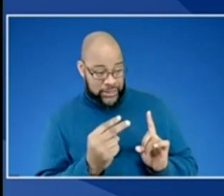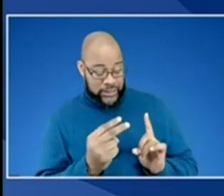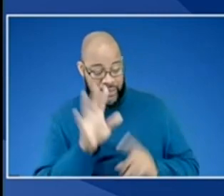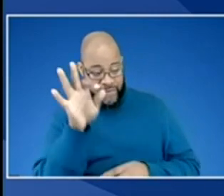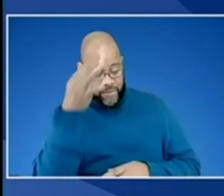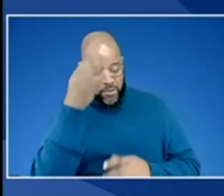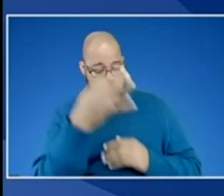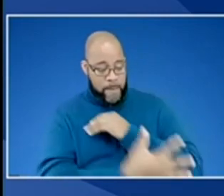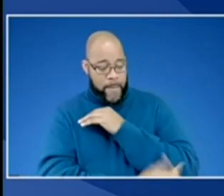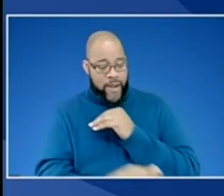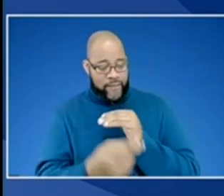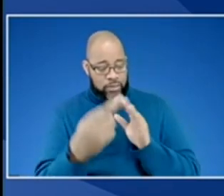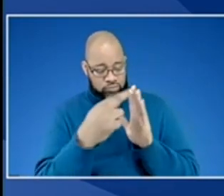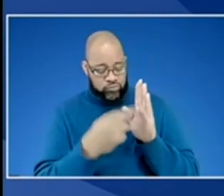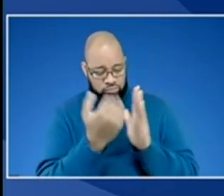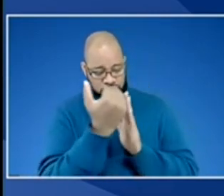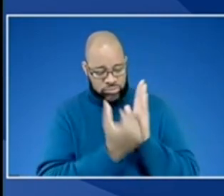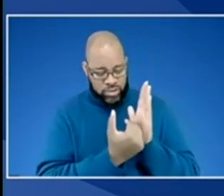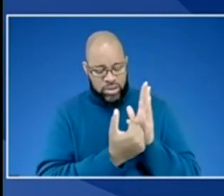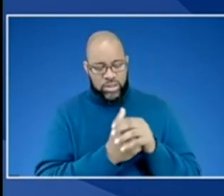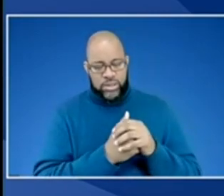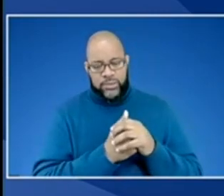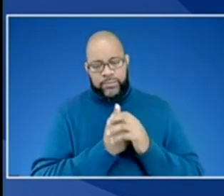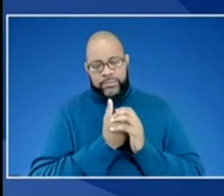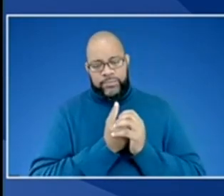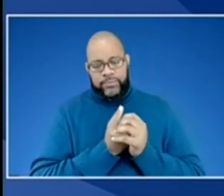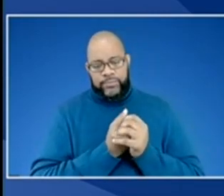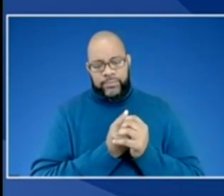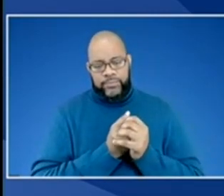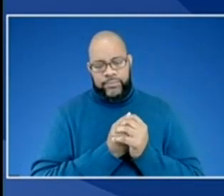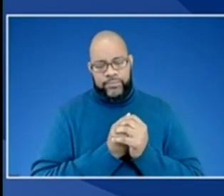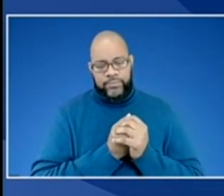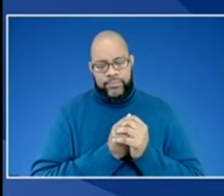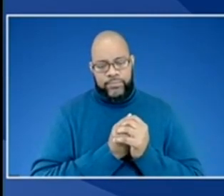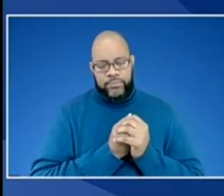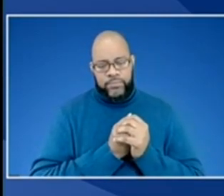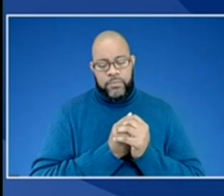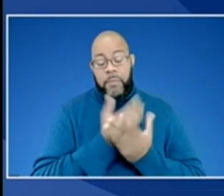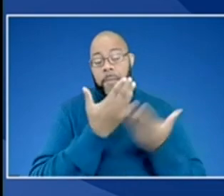guidelines may be a good measure if you're